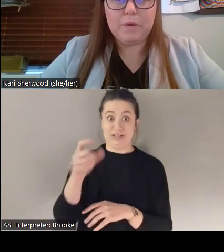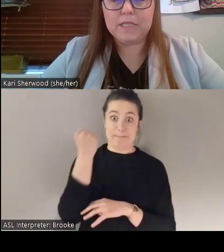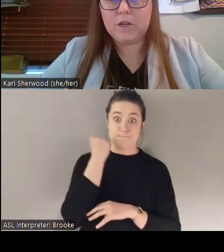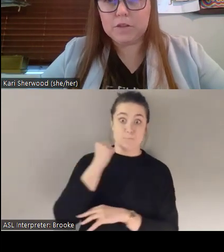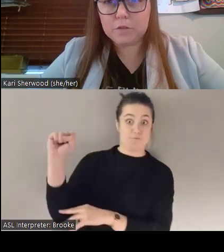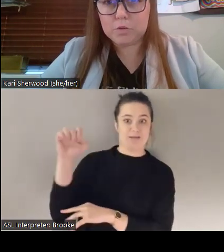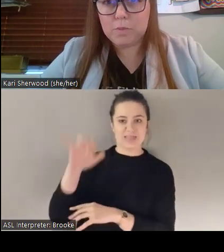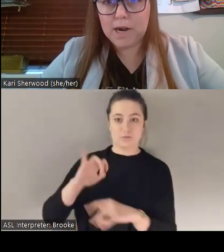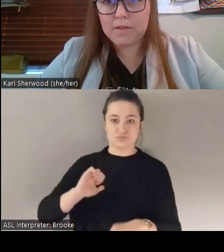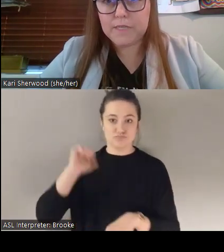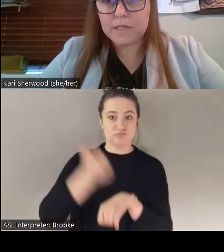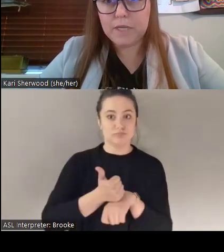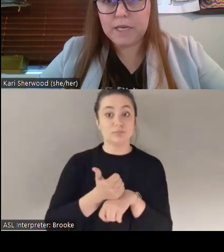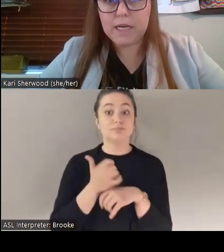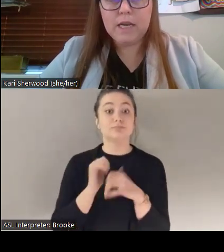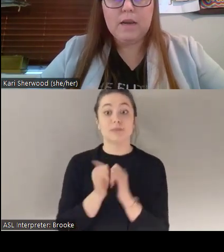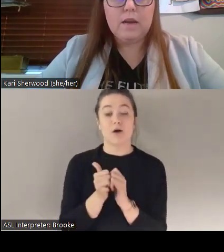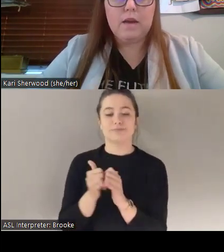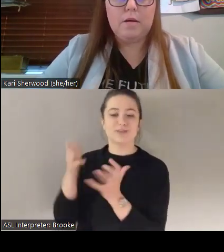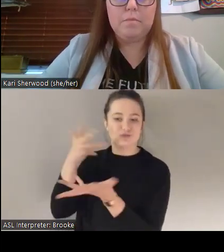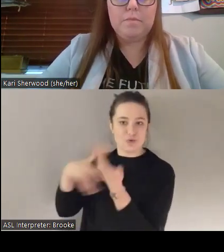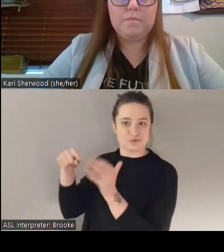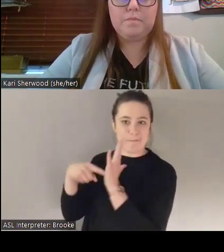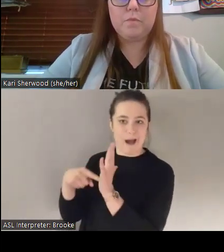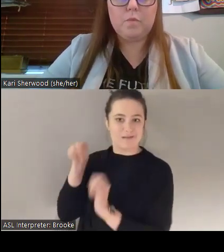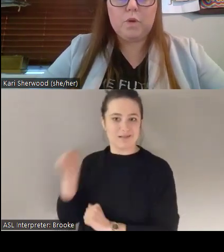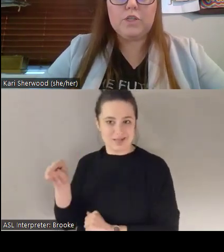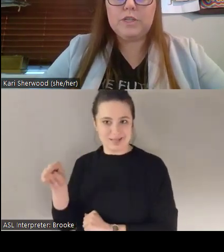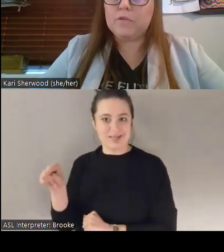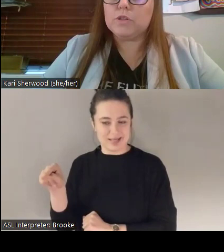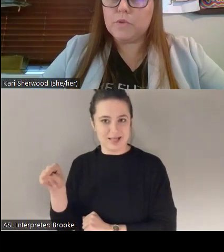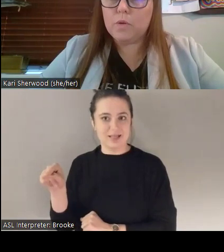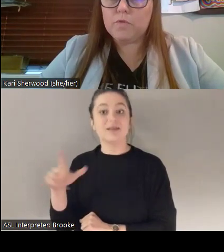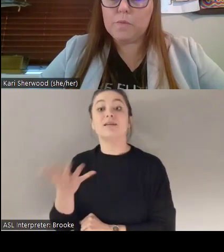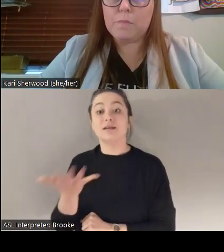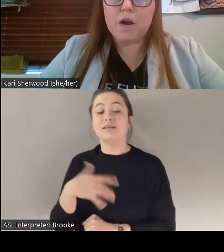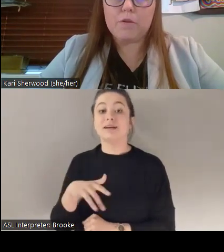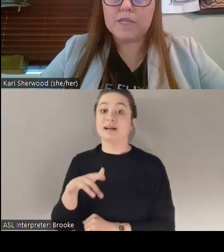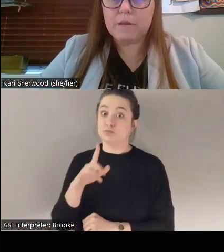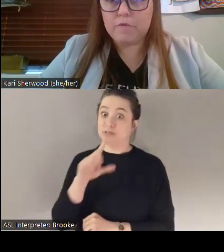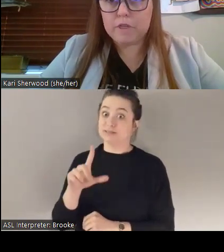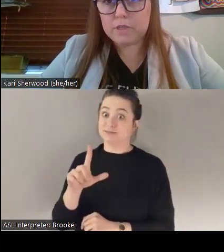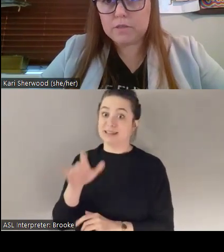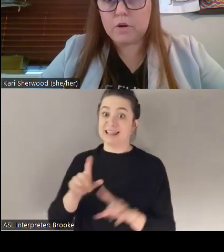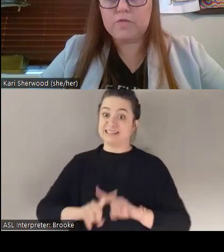based on the social model of disability, which differs from the model that some of us are